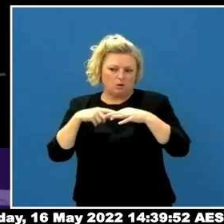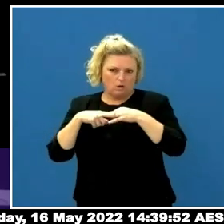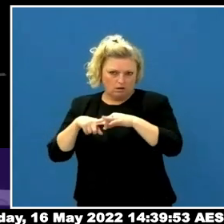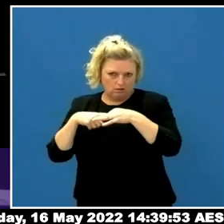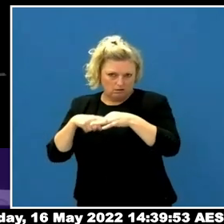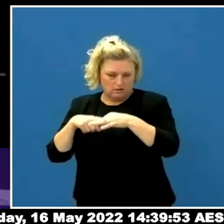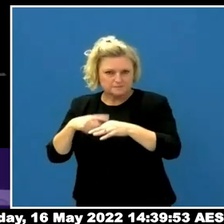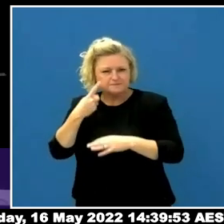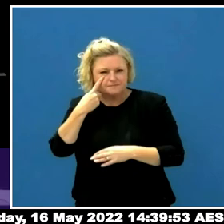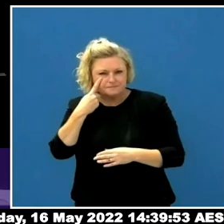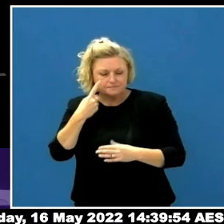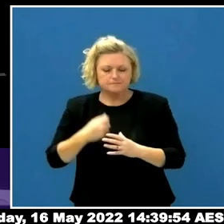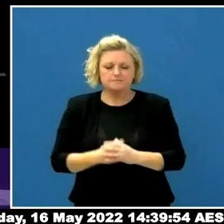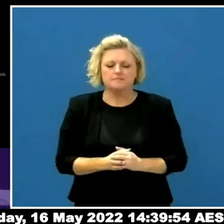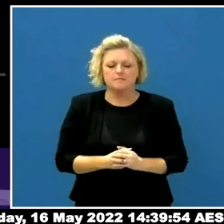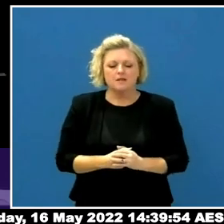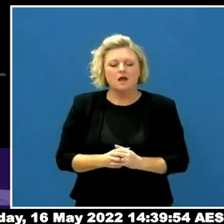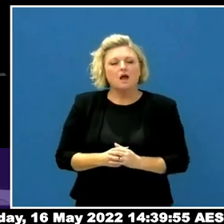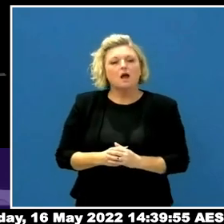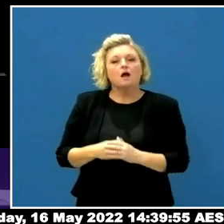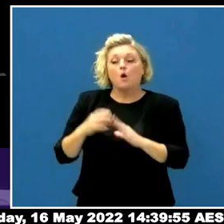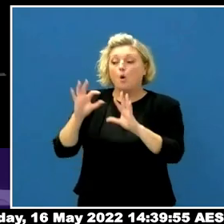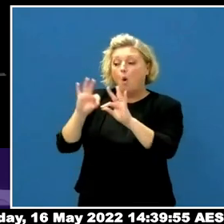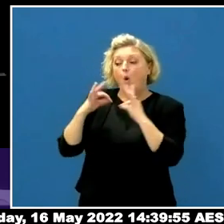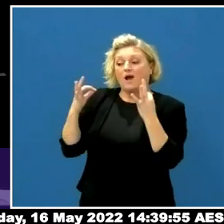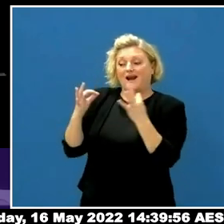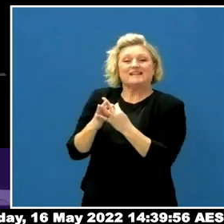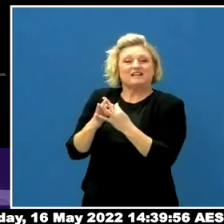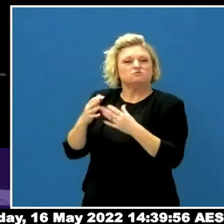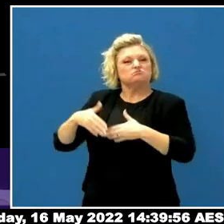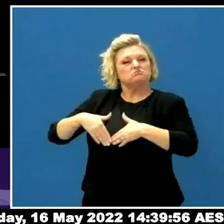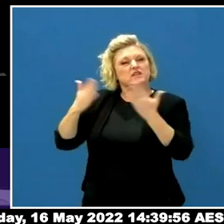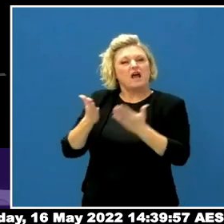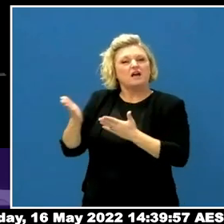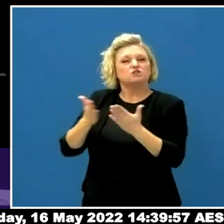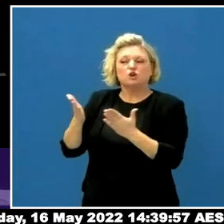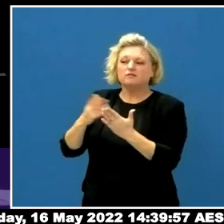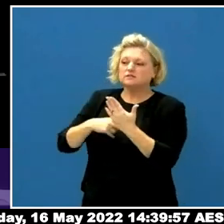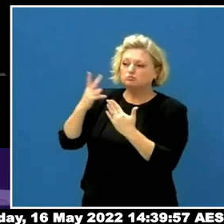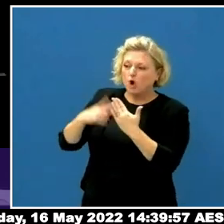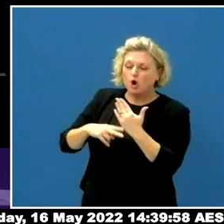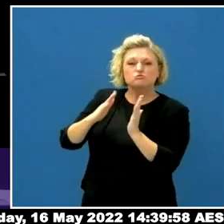programs - congregate day programs? There's a lot to be looked at there.